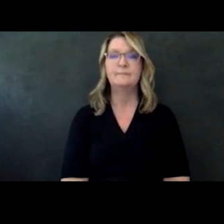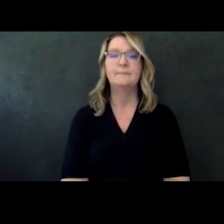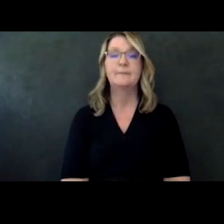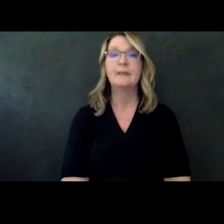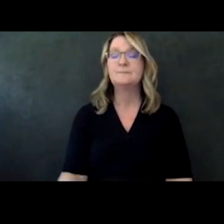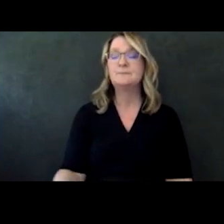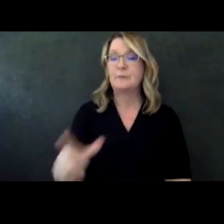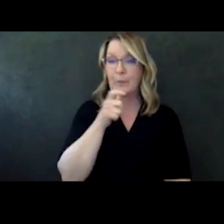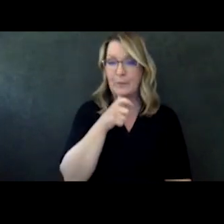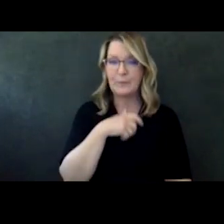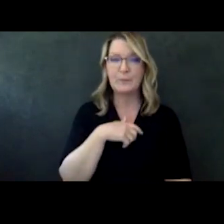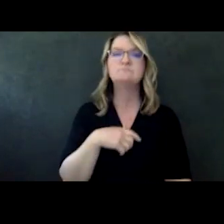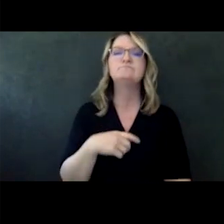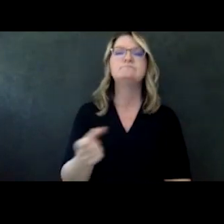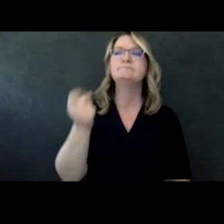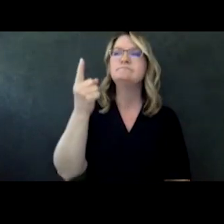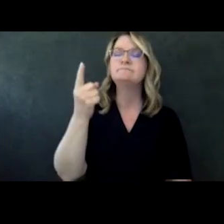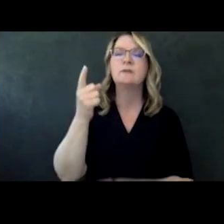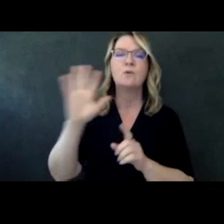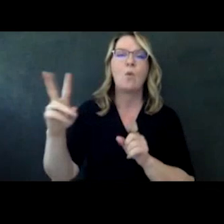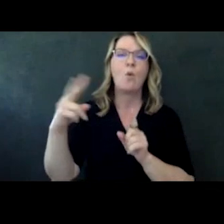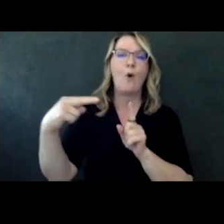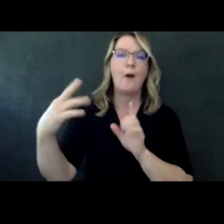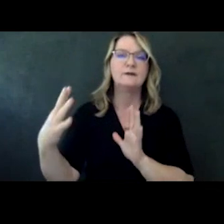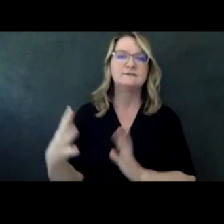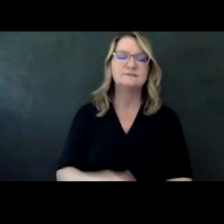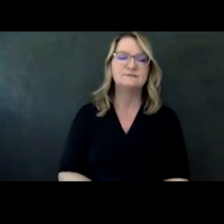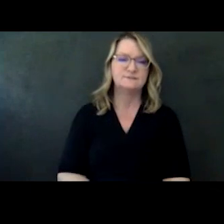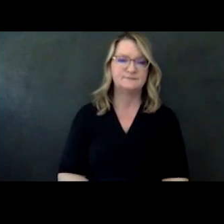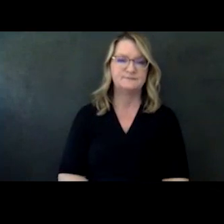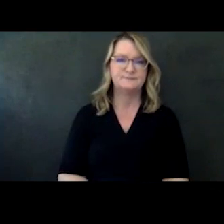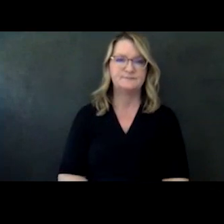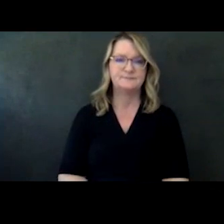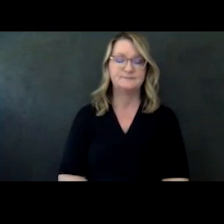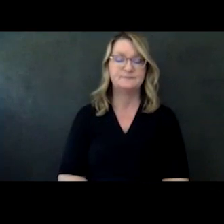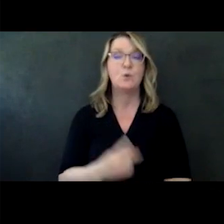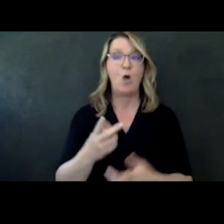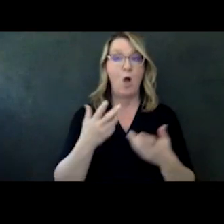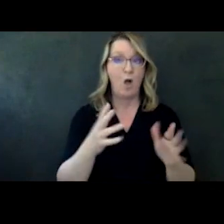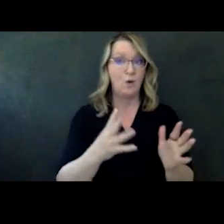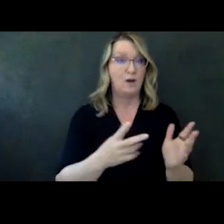your audience. Okay, now that we've taken the time to reflect on our project's purpose,